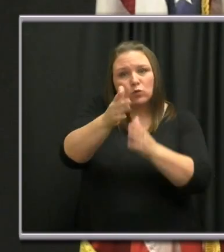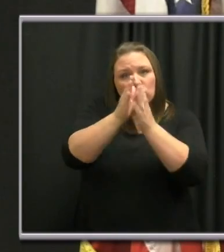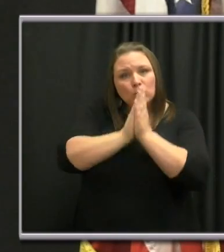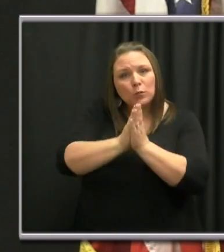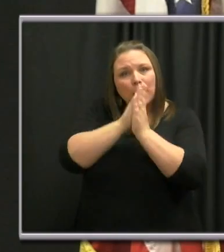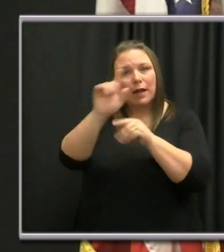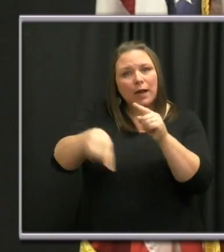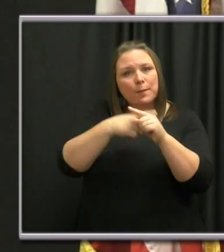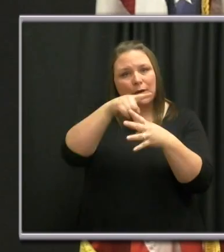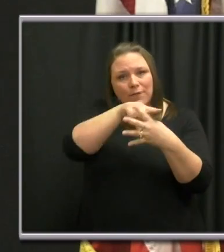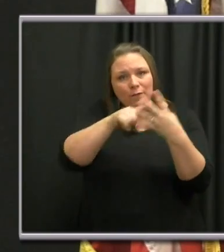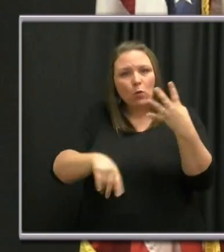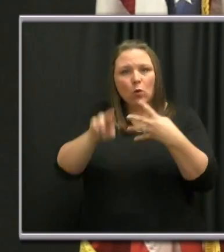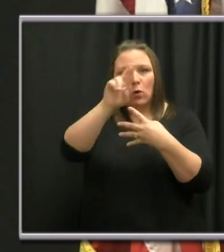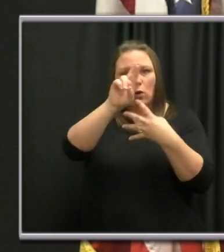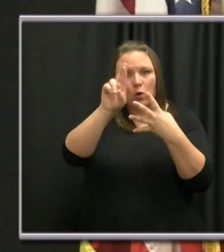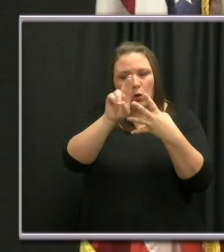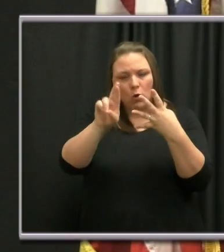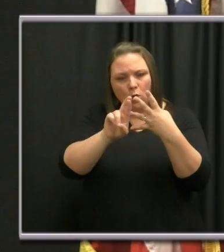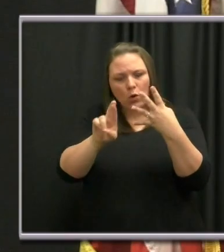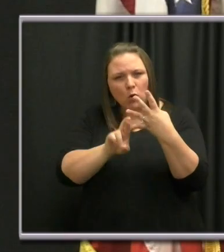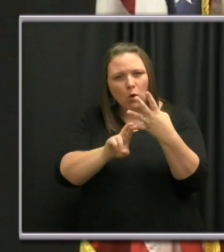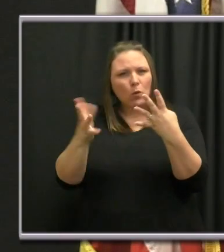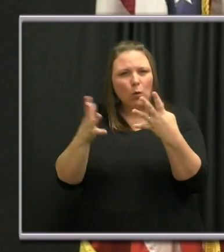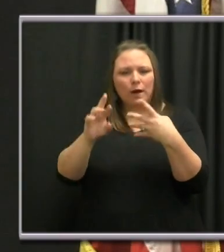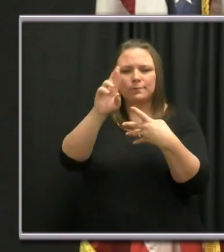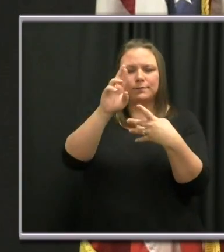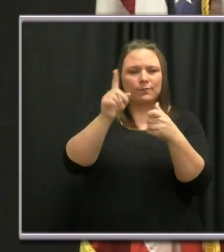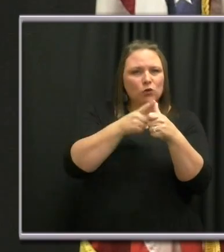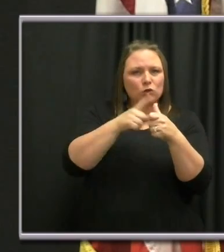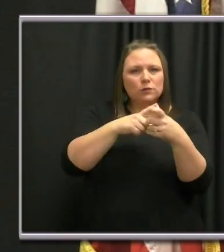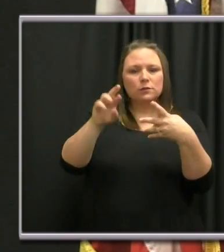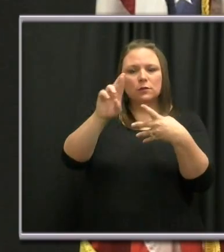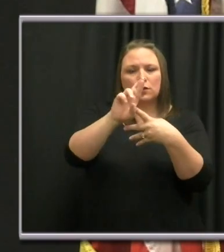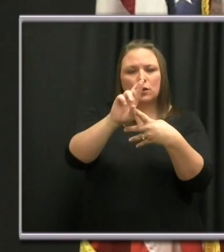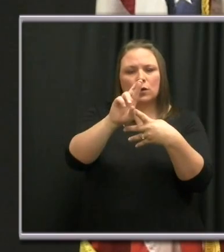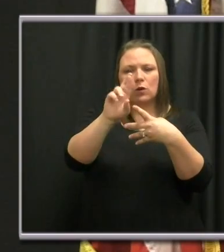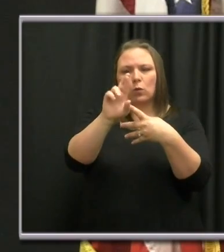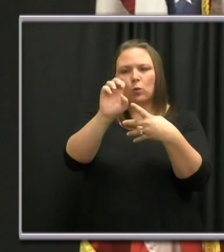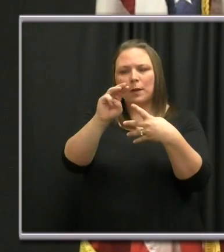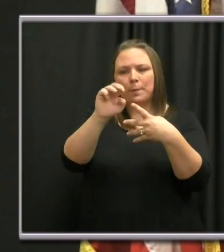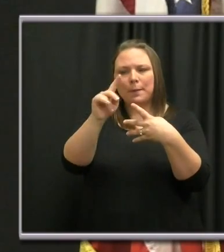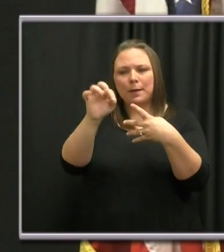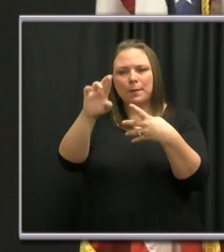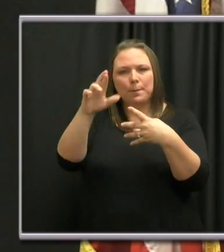HOME I INVITE YOU TO MEDITATE